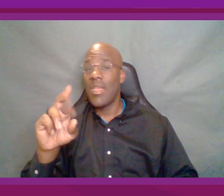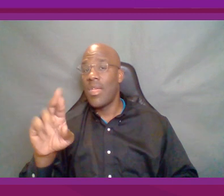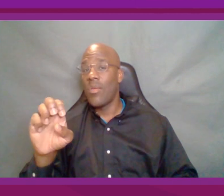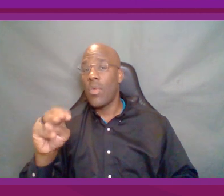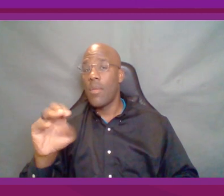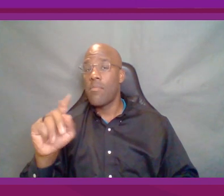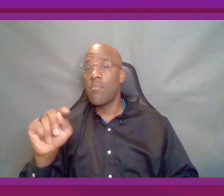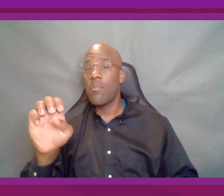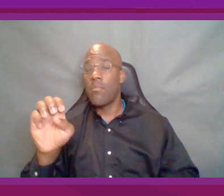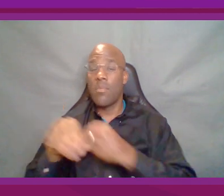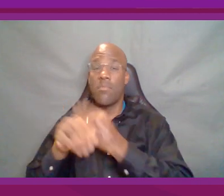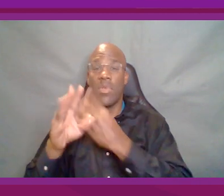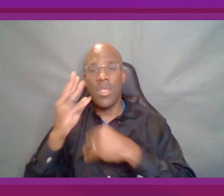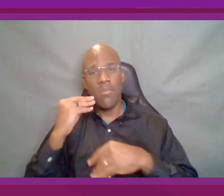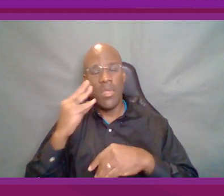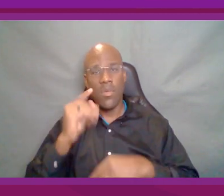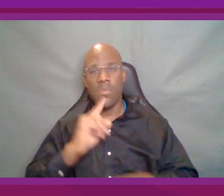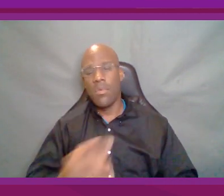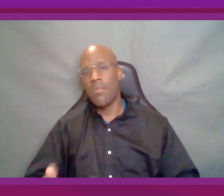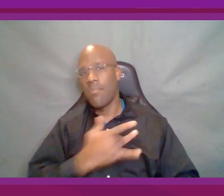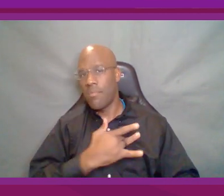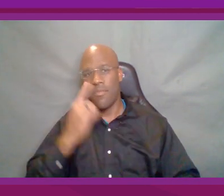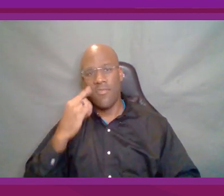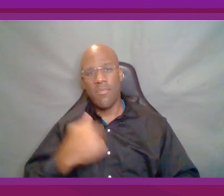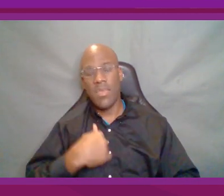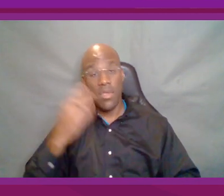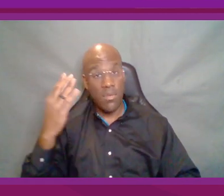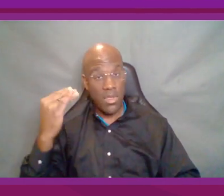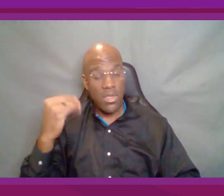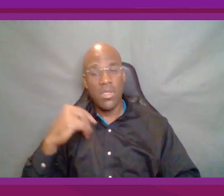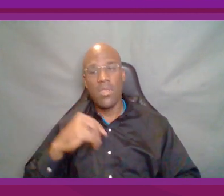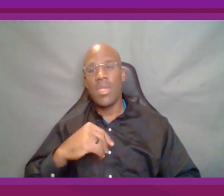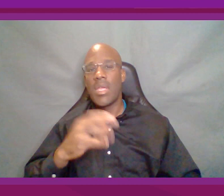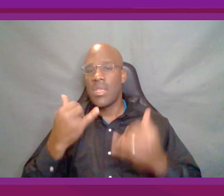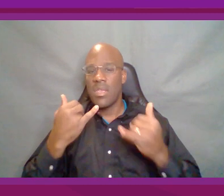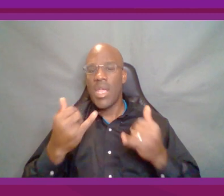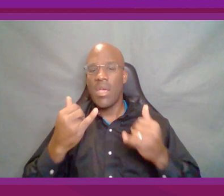experience was extremely positive because I was all of a